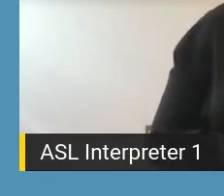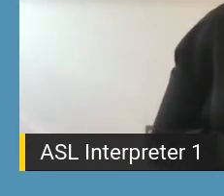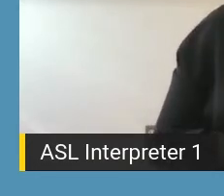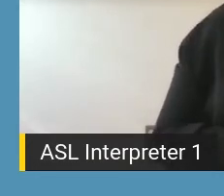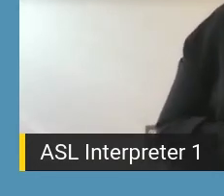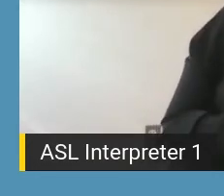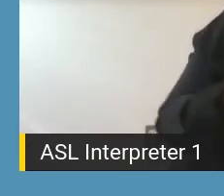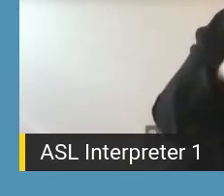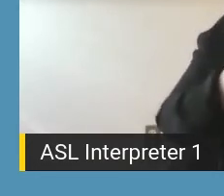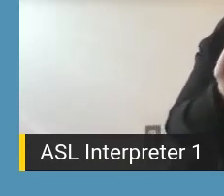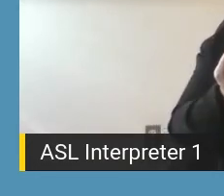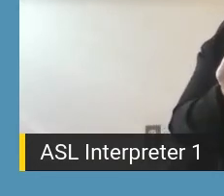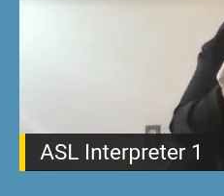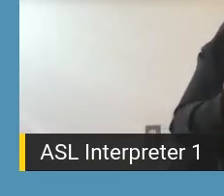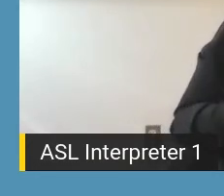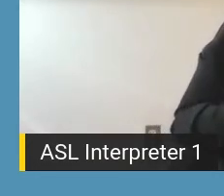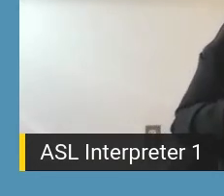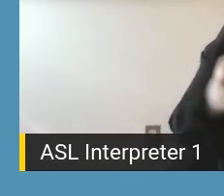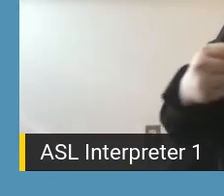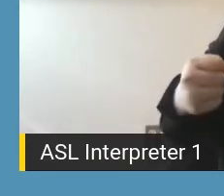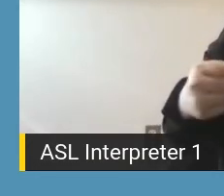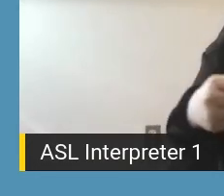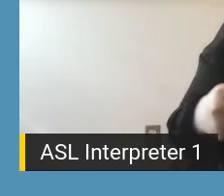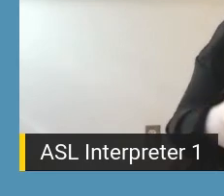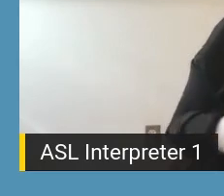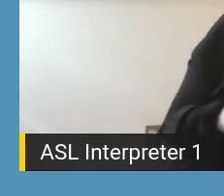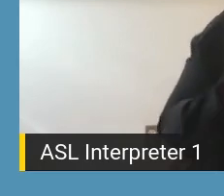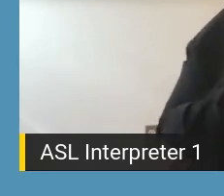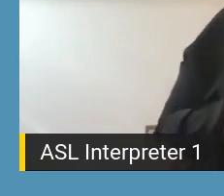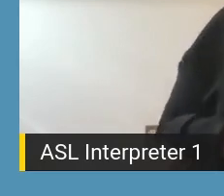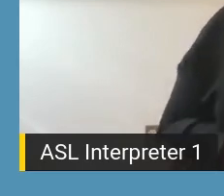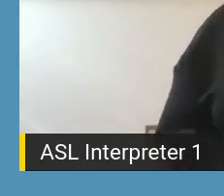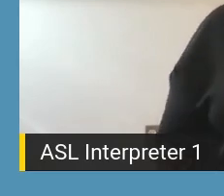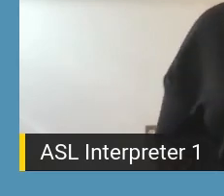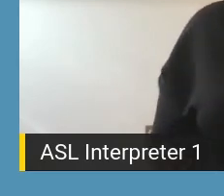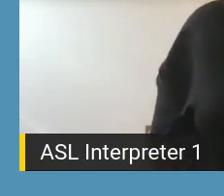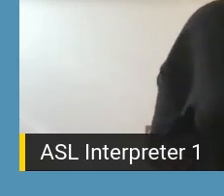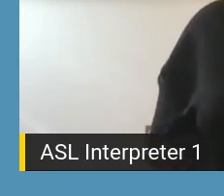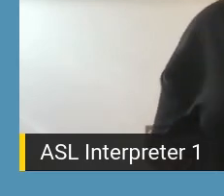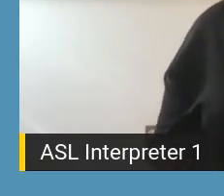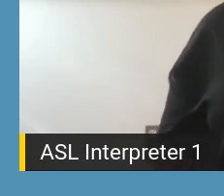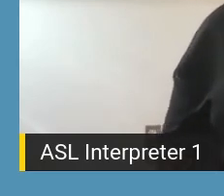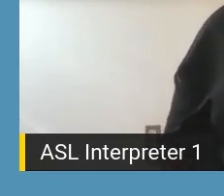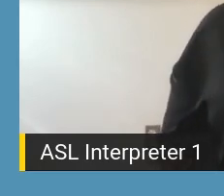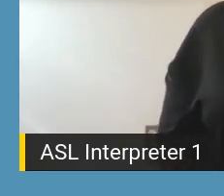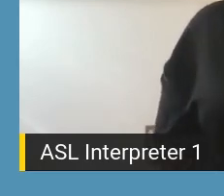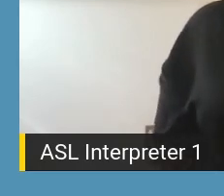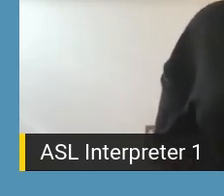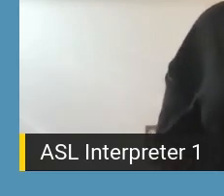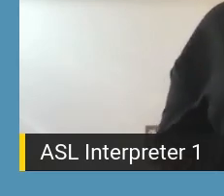is ideal. If you're walking and talking and mobile, one will have to do. Right. Make do with what you got.